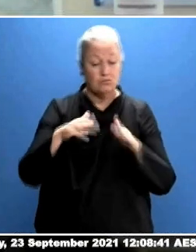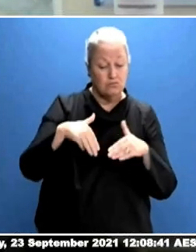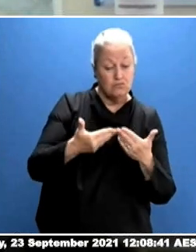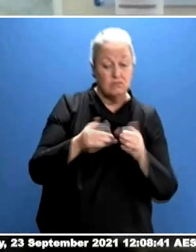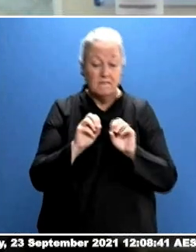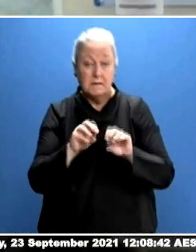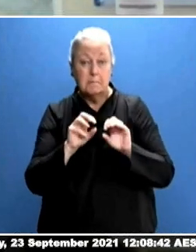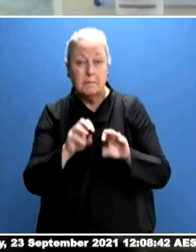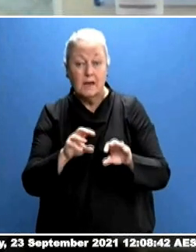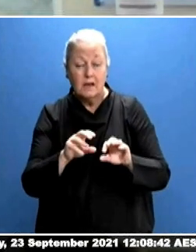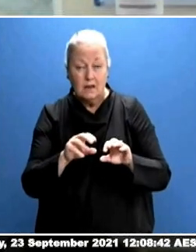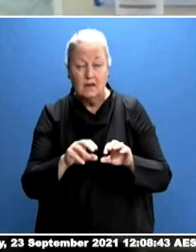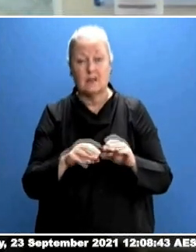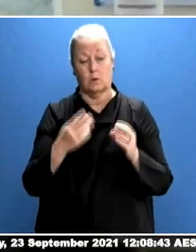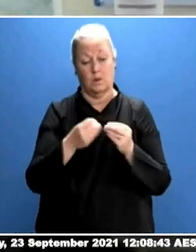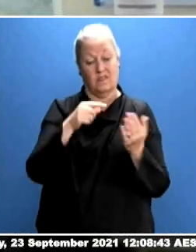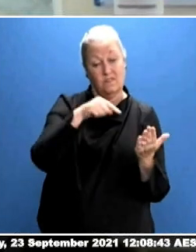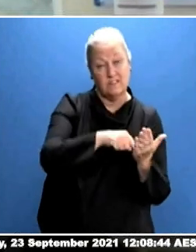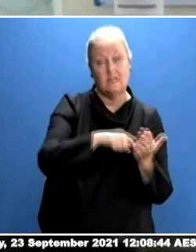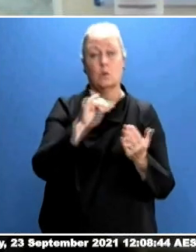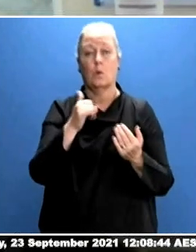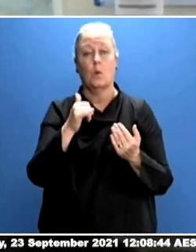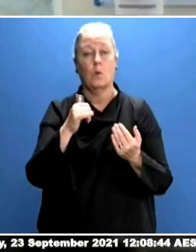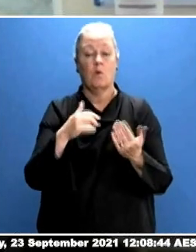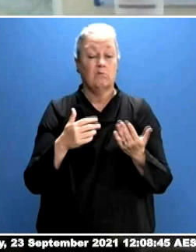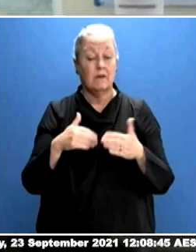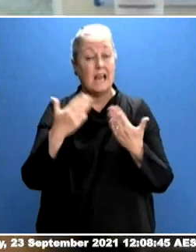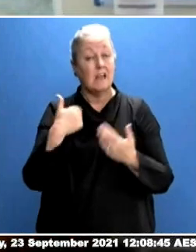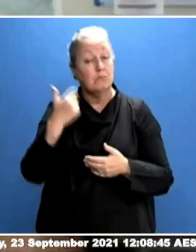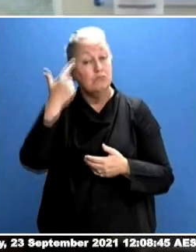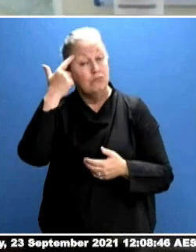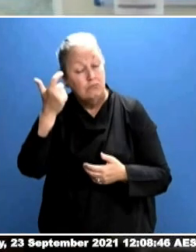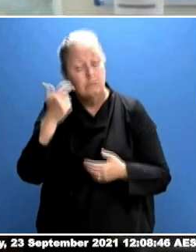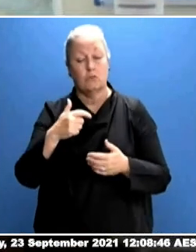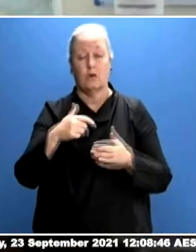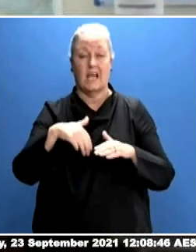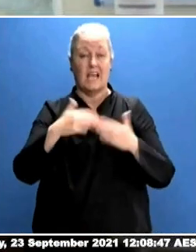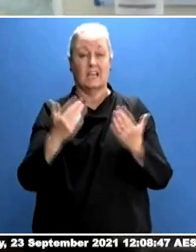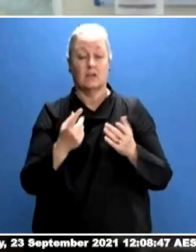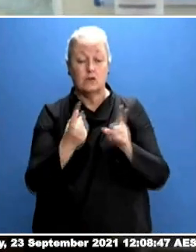or to any suggested comments or amendments, changes to that policy.